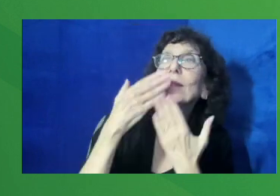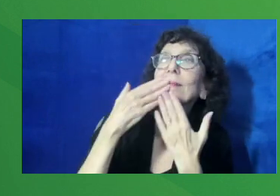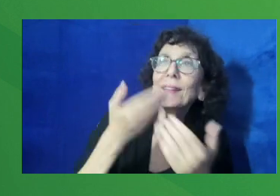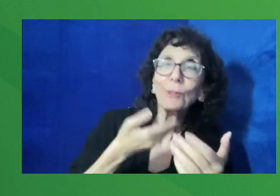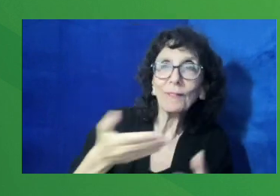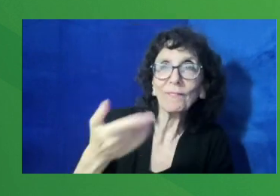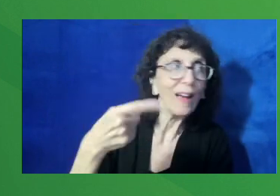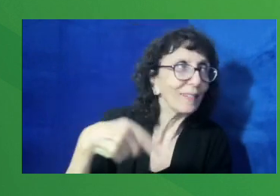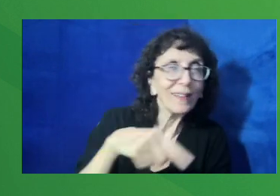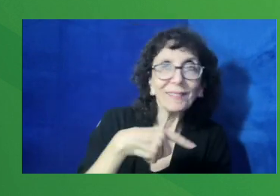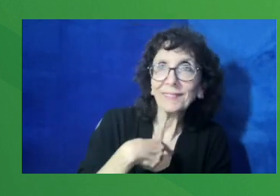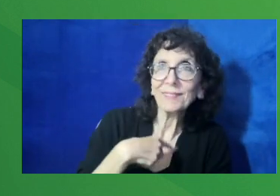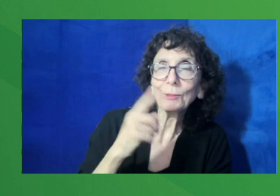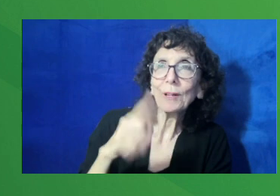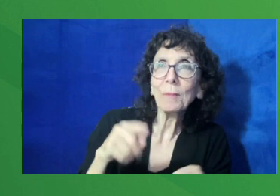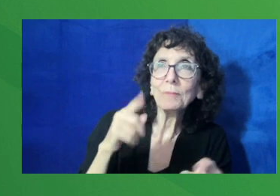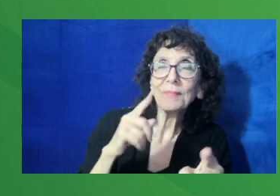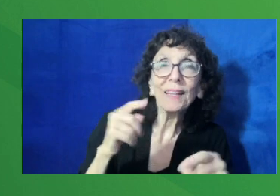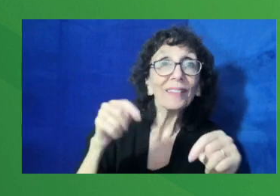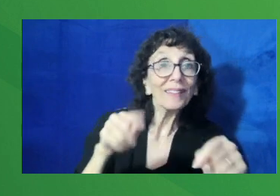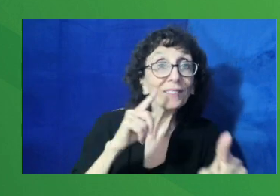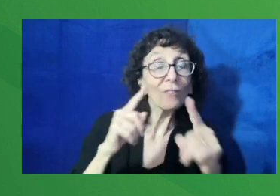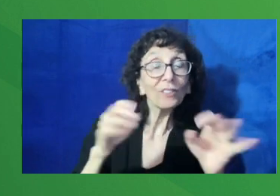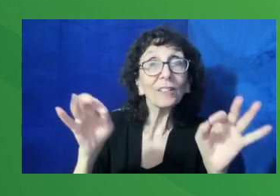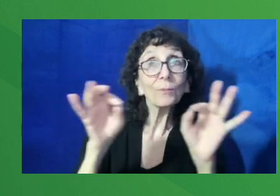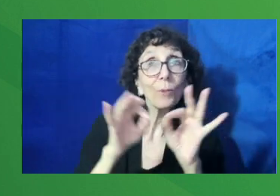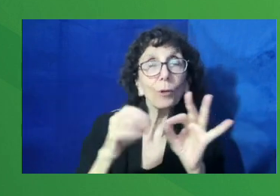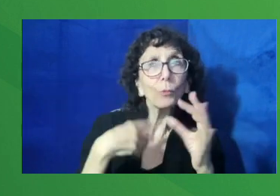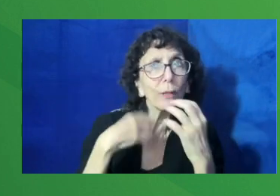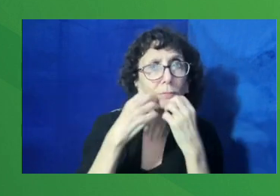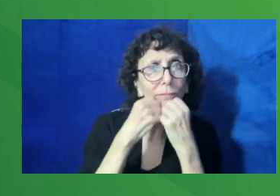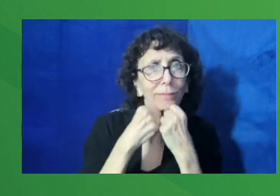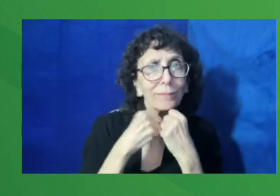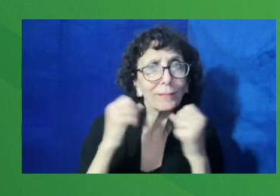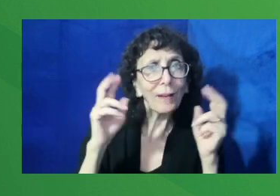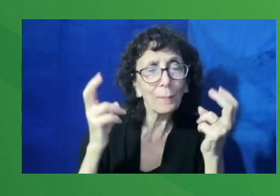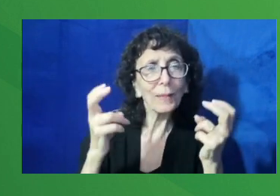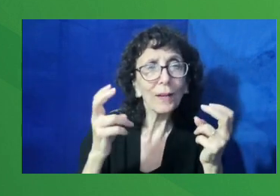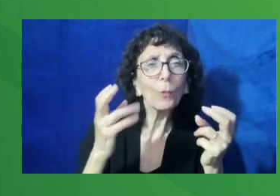This is an important conversation to all of us. We're happy to continue working with you to foster